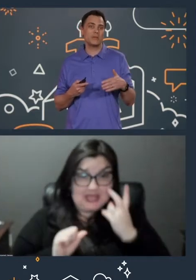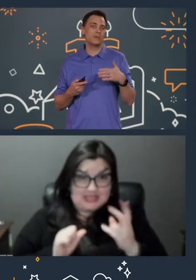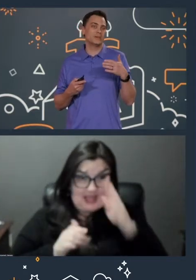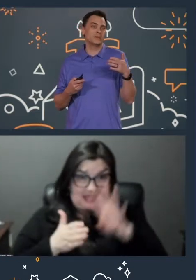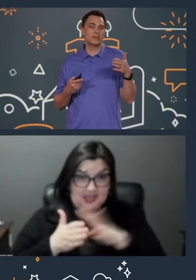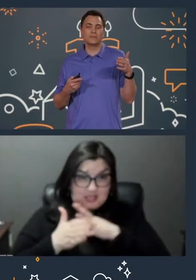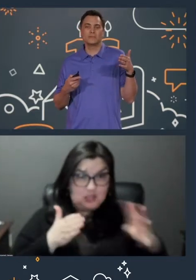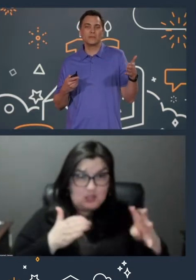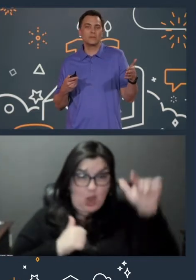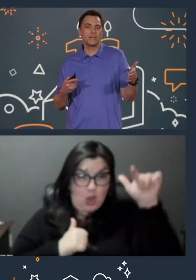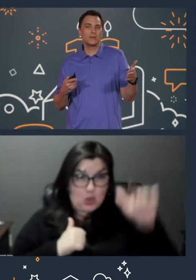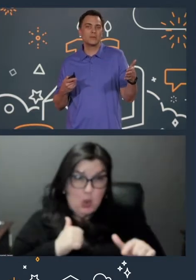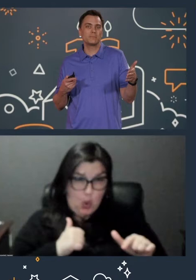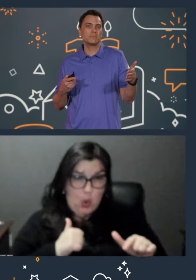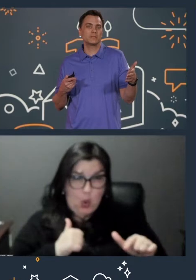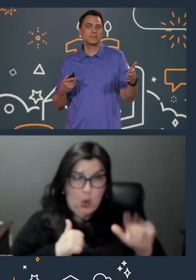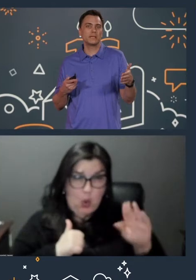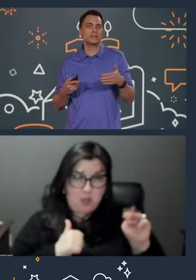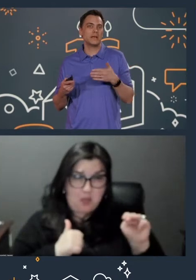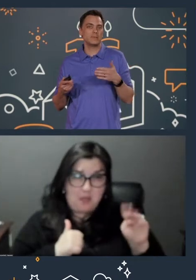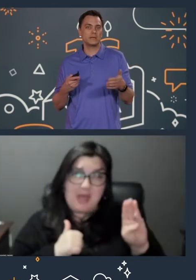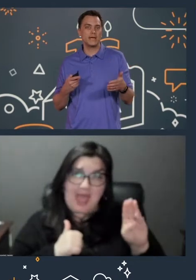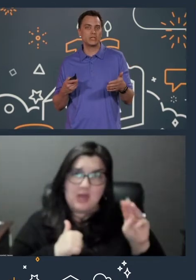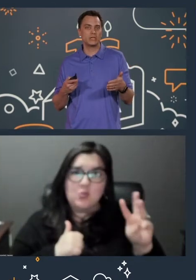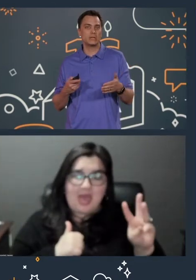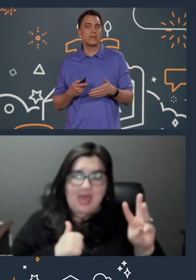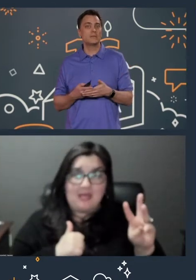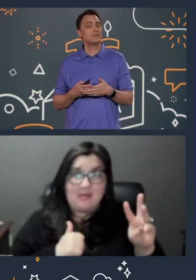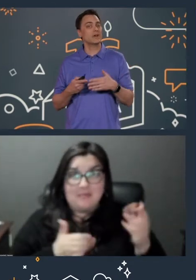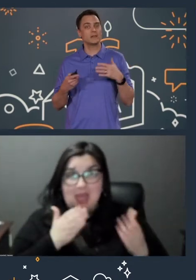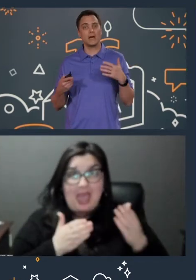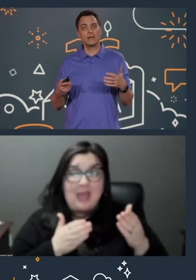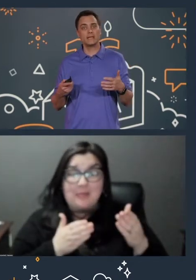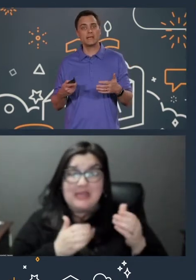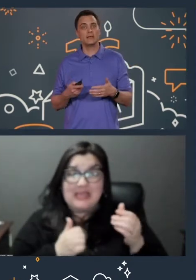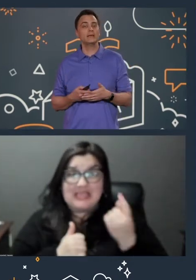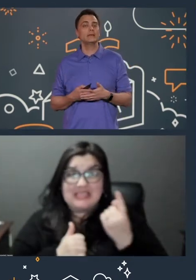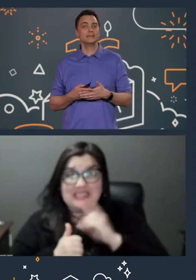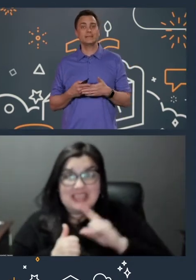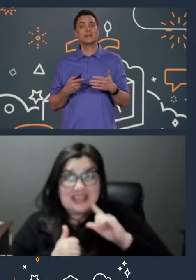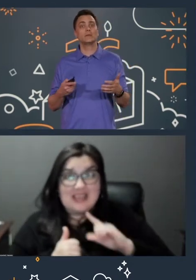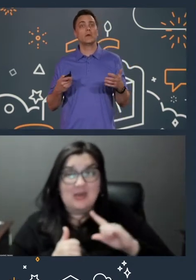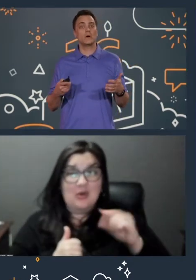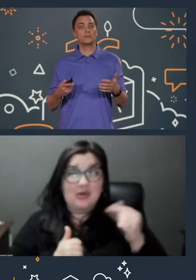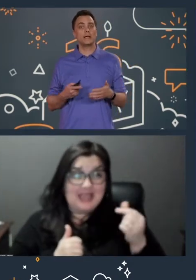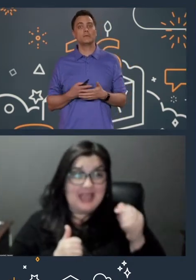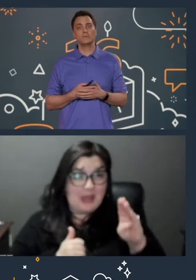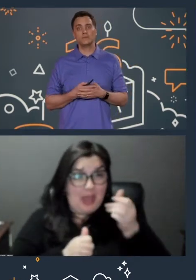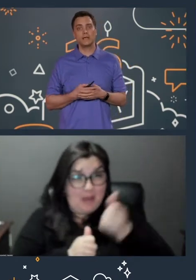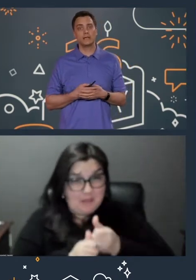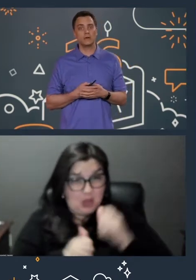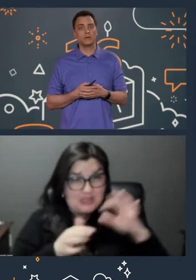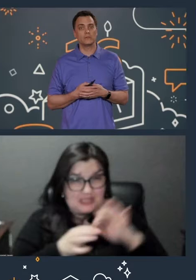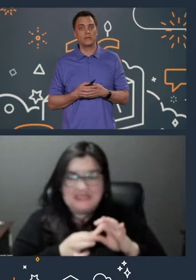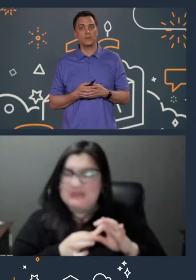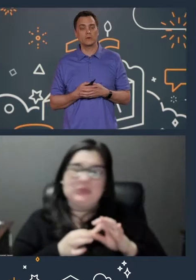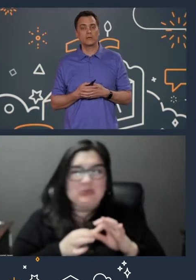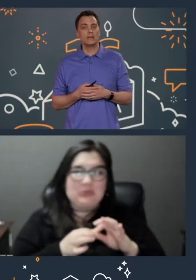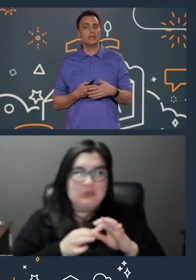maybe on a single gigabit per second type connection, you've got a lot of data, it's gonna take a long time to move that data over the network.